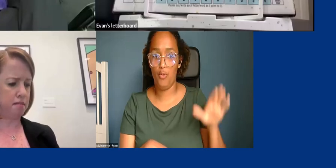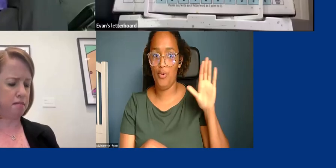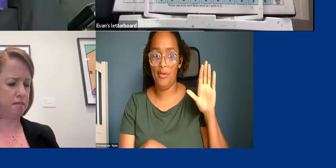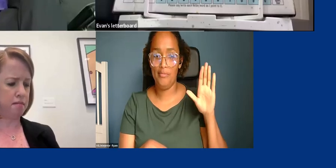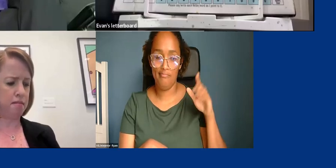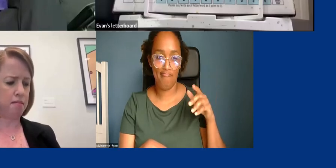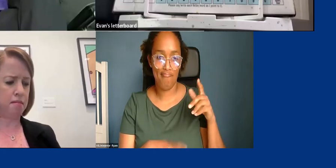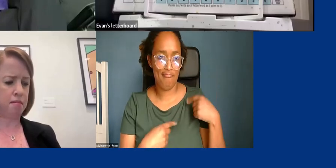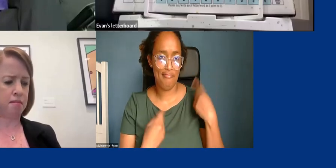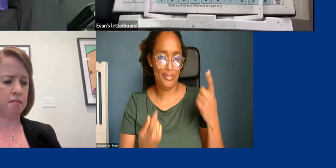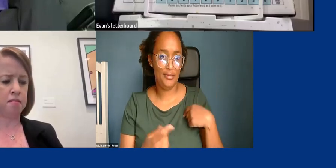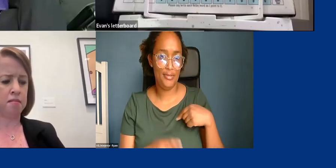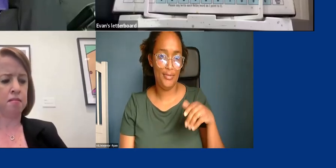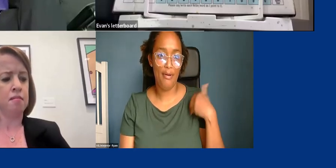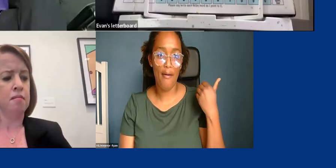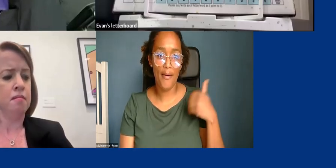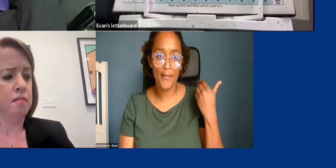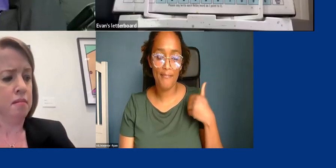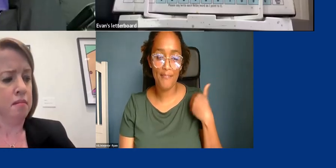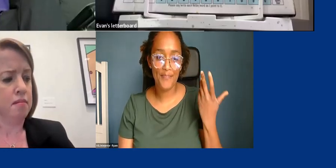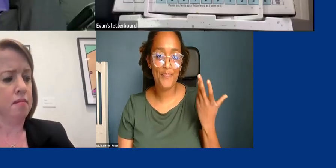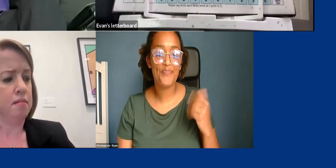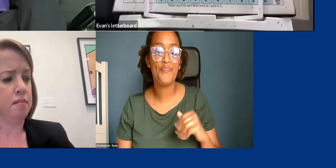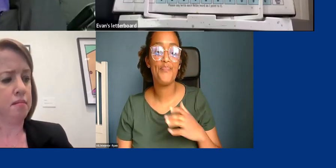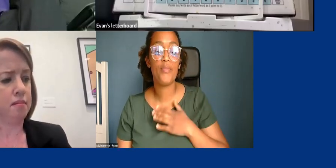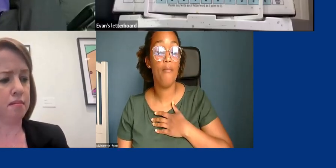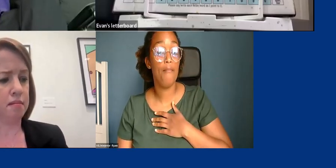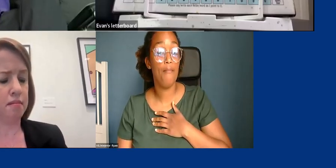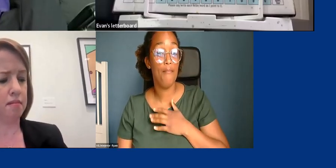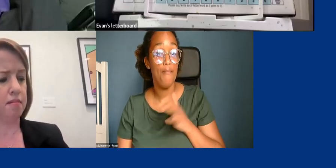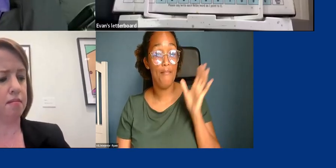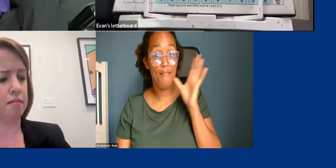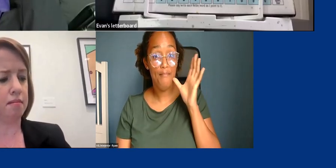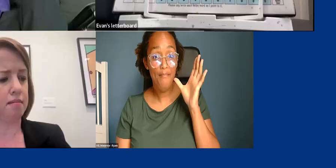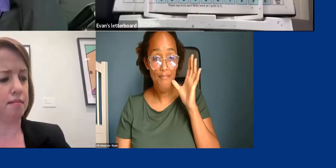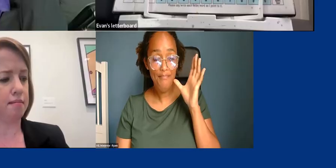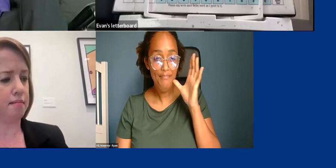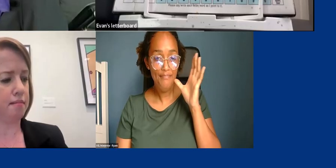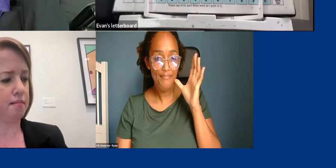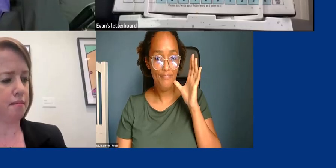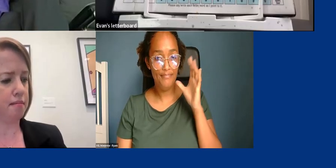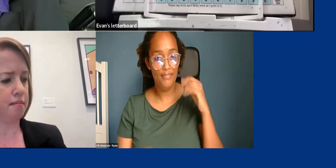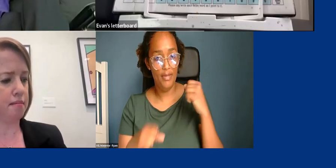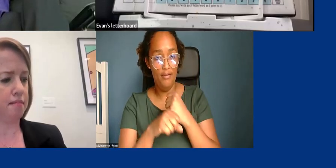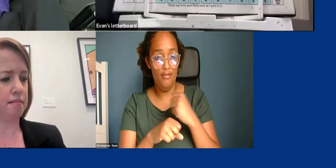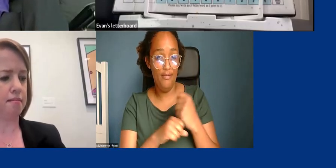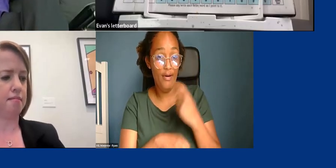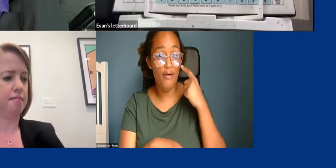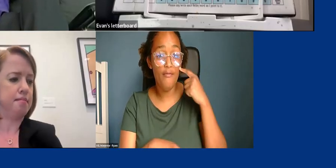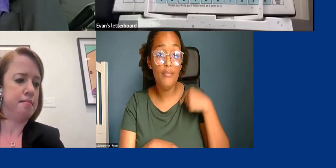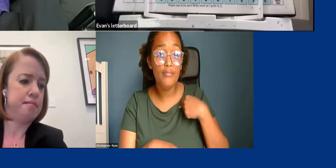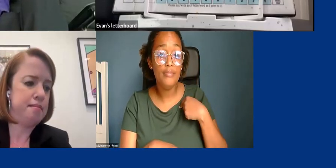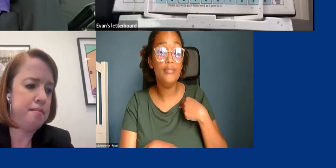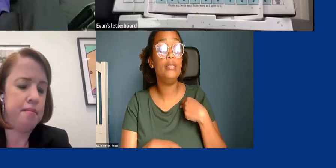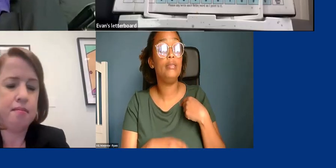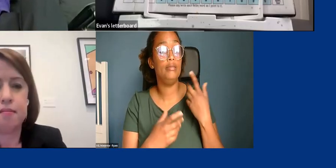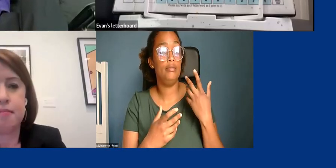My mom thought tirelessly for me to be mainstreamed starting in kindergarten. So this feeling of